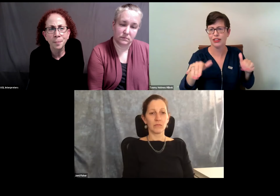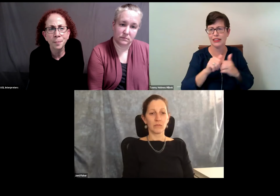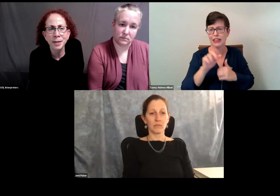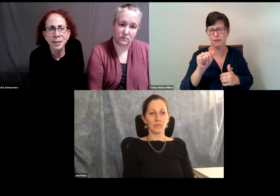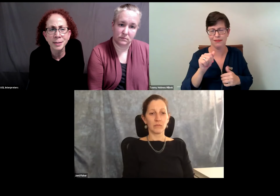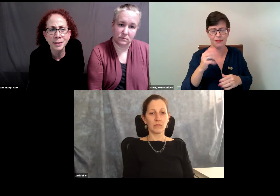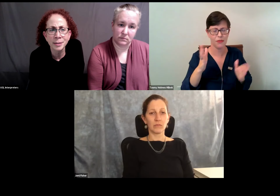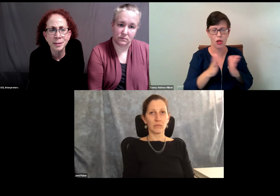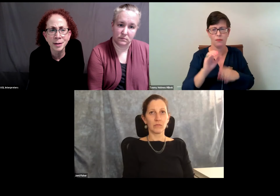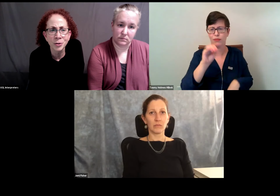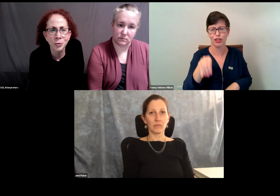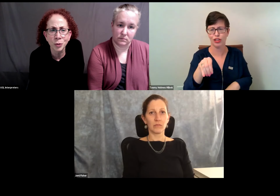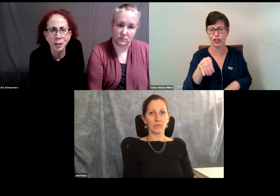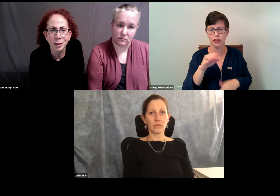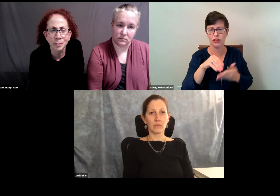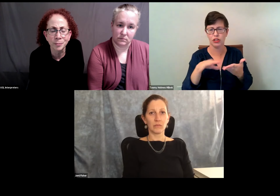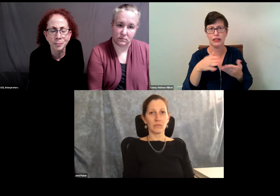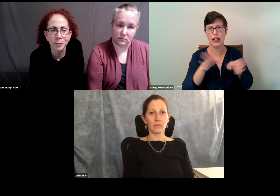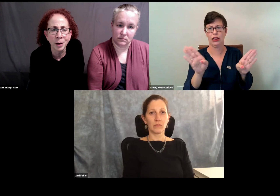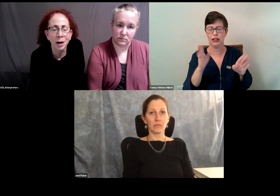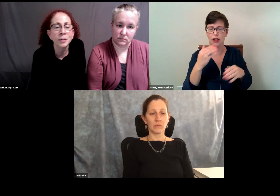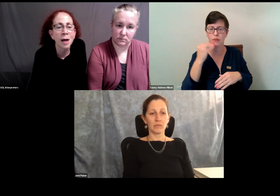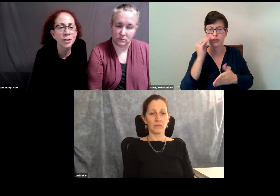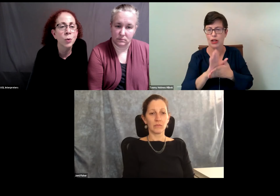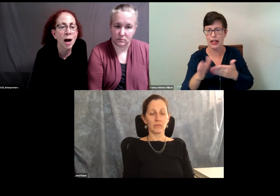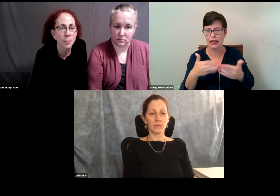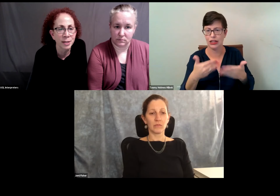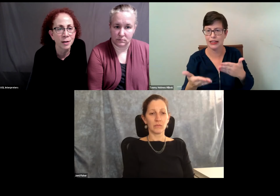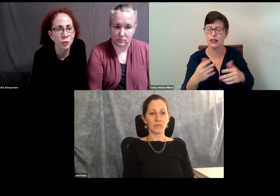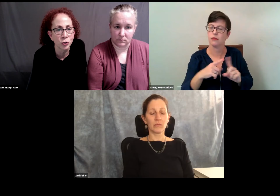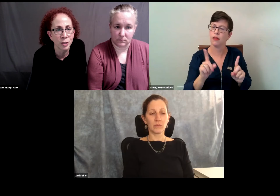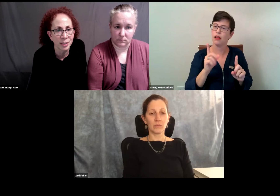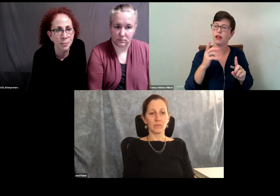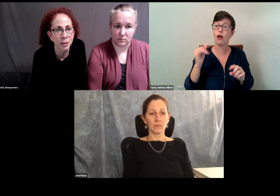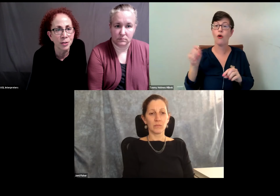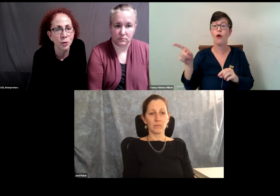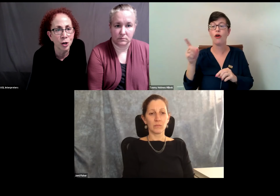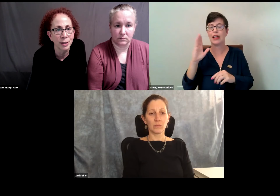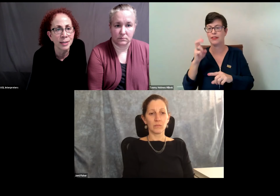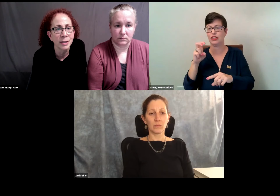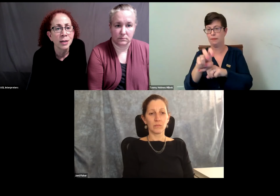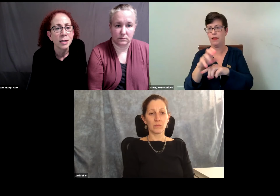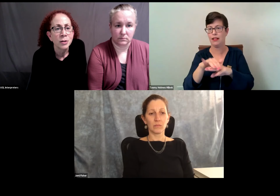But it doesn't really apply to a high percent of children with disabilities, regardless,